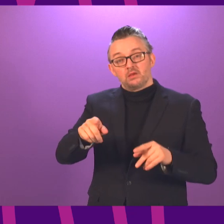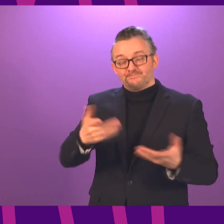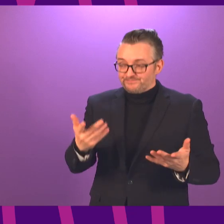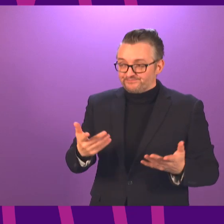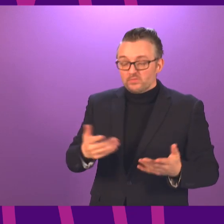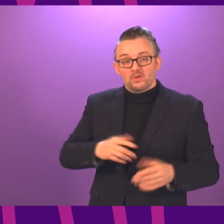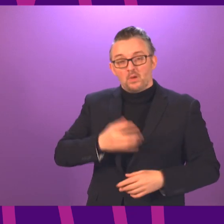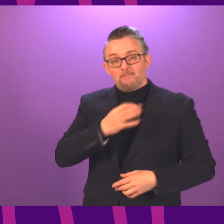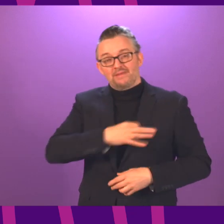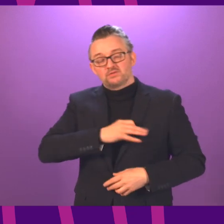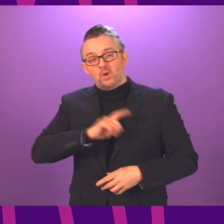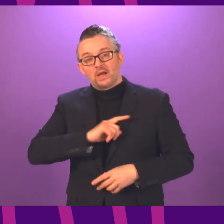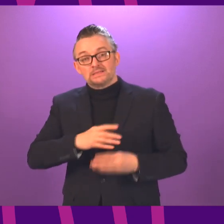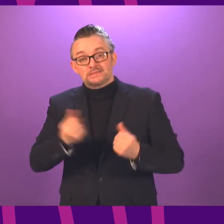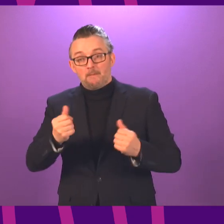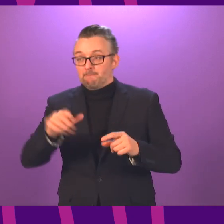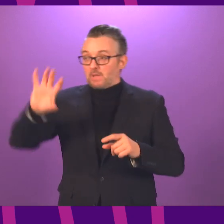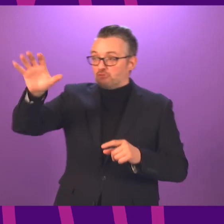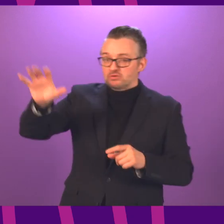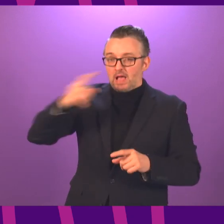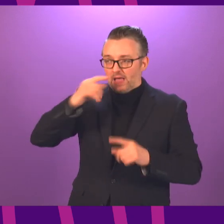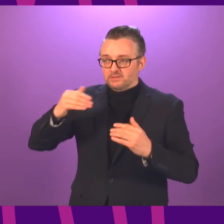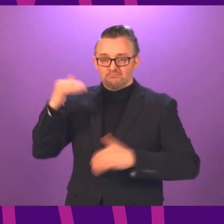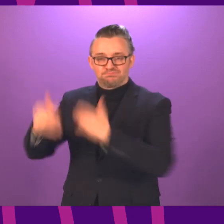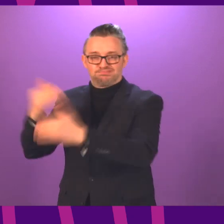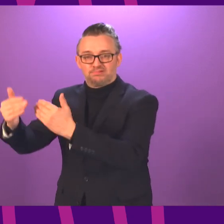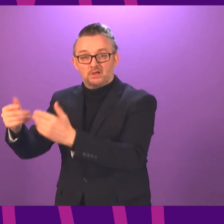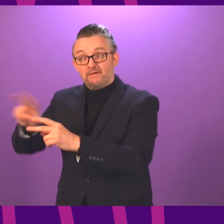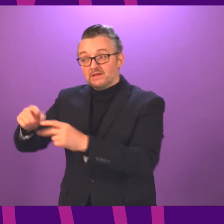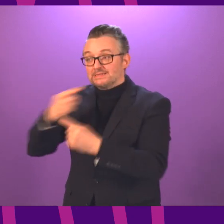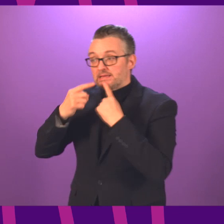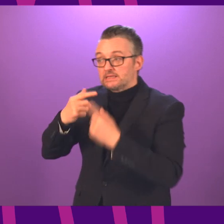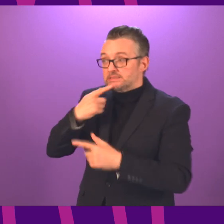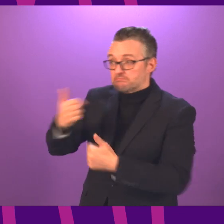to let some parts of the country move faster than others, if the data supports that. Moving